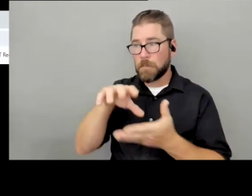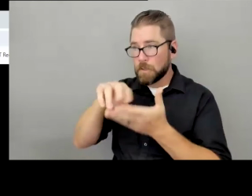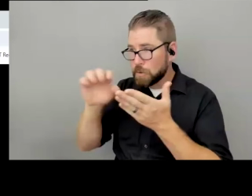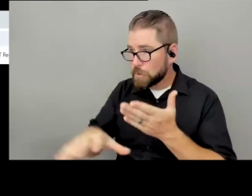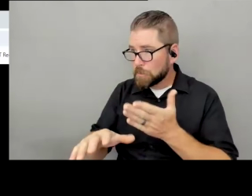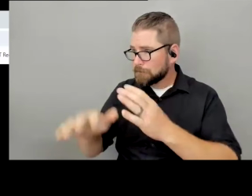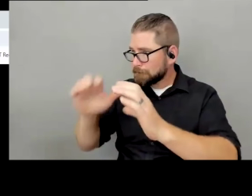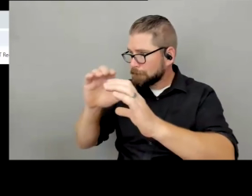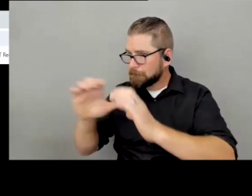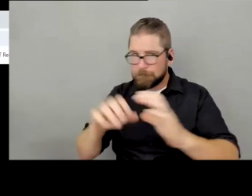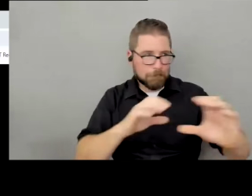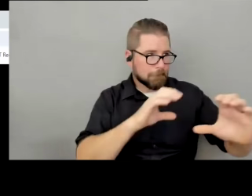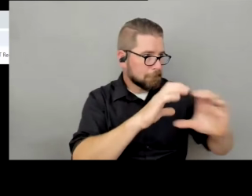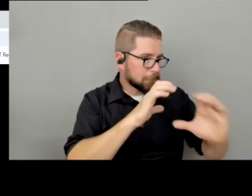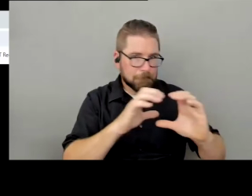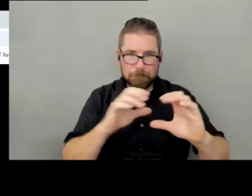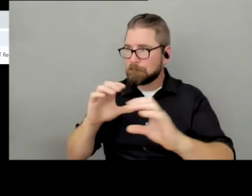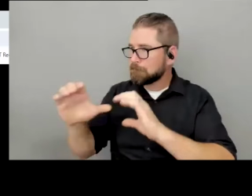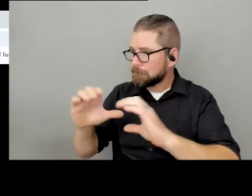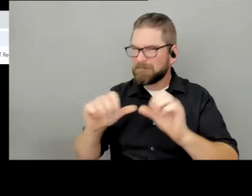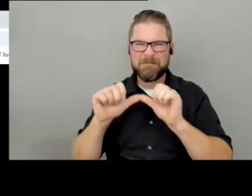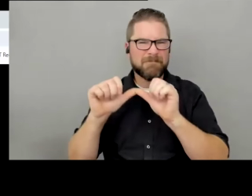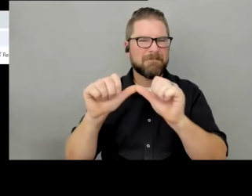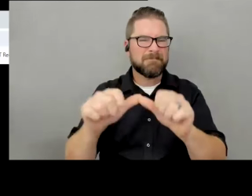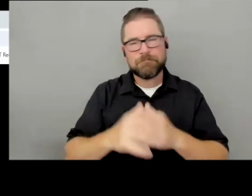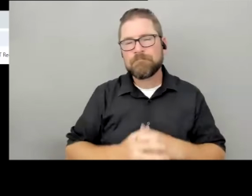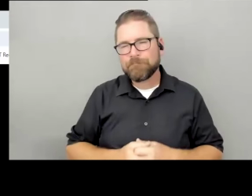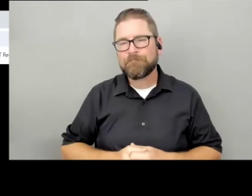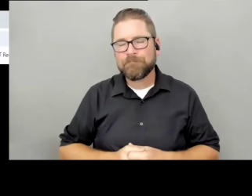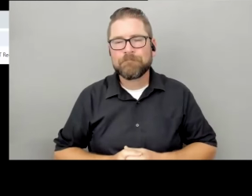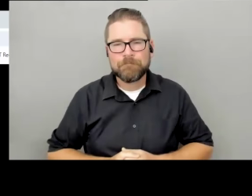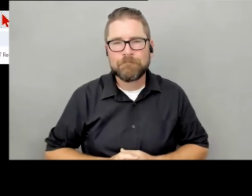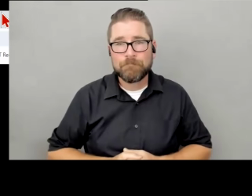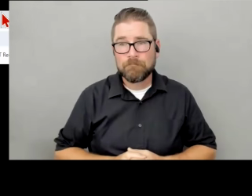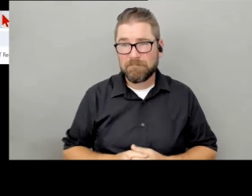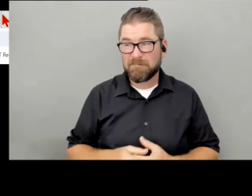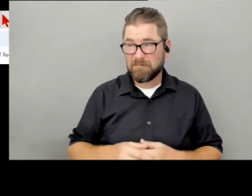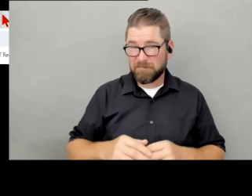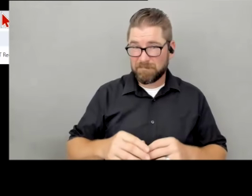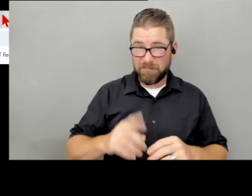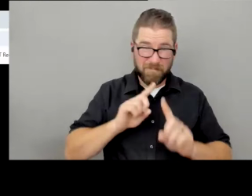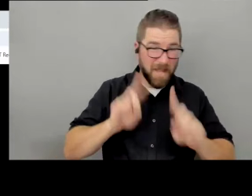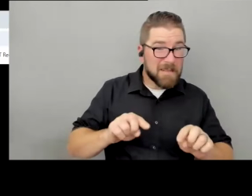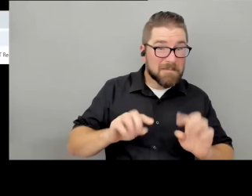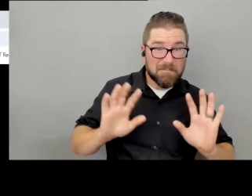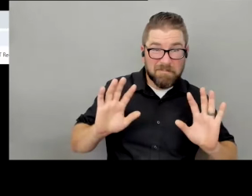And take it from there. That answer your question.